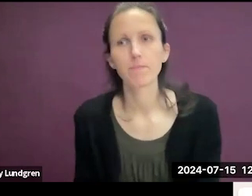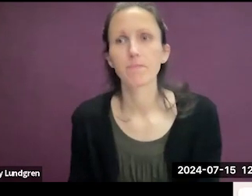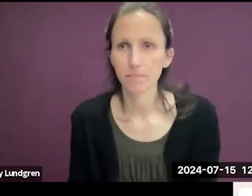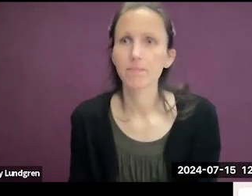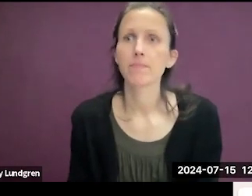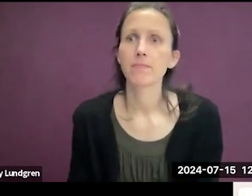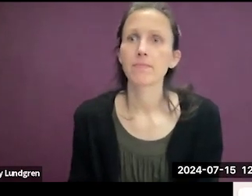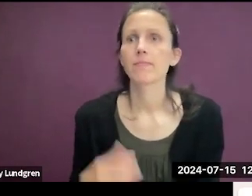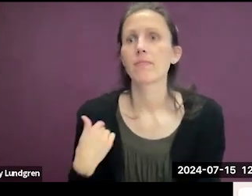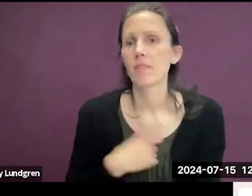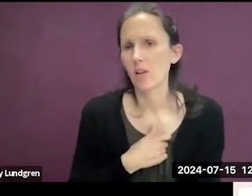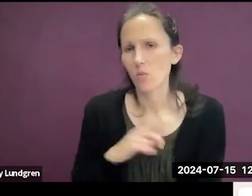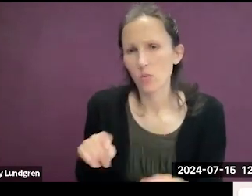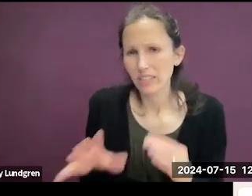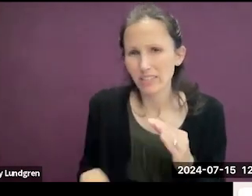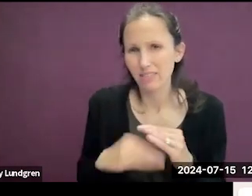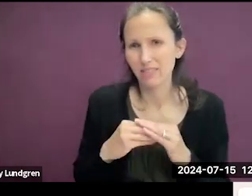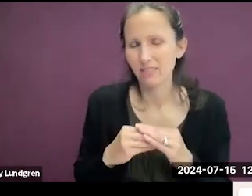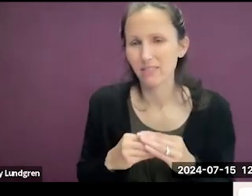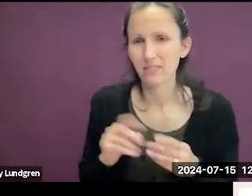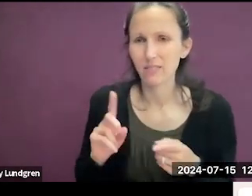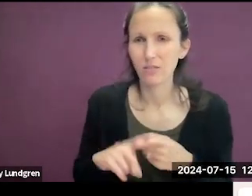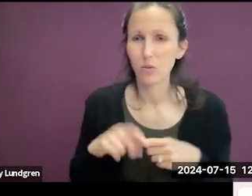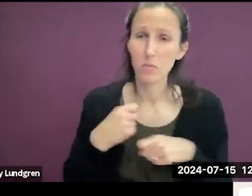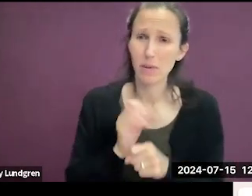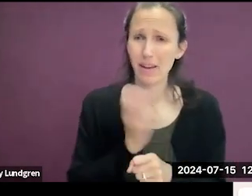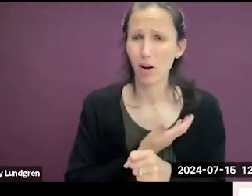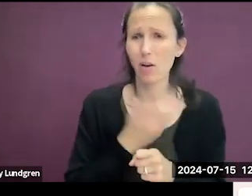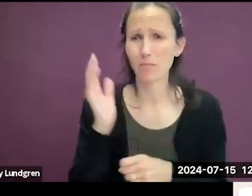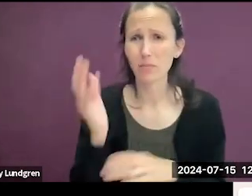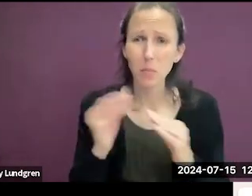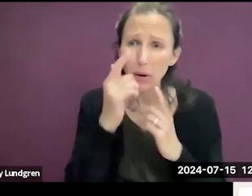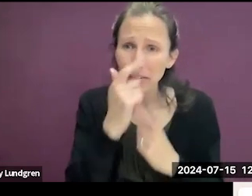to provide some interest. It's got no content, it is decorative. Great job, everyone.